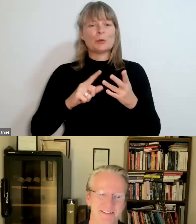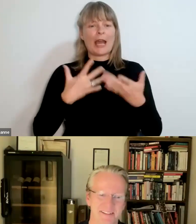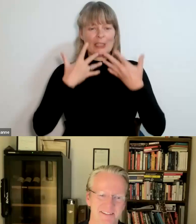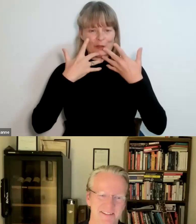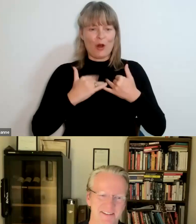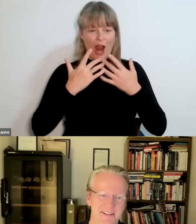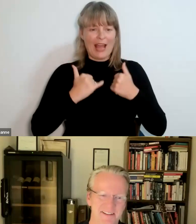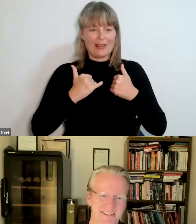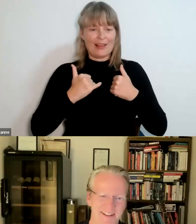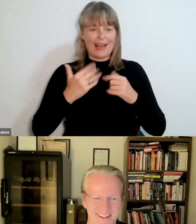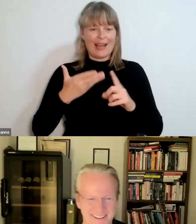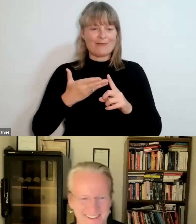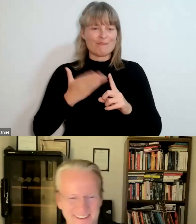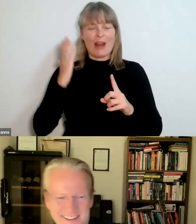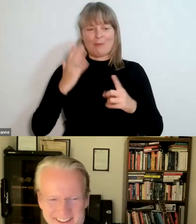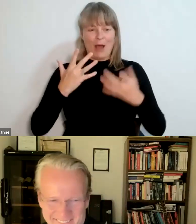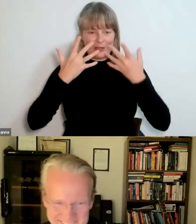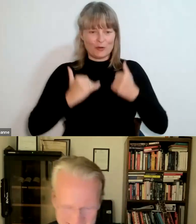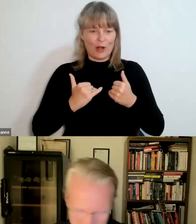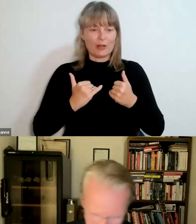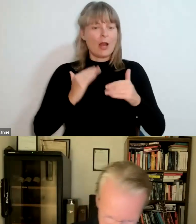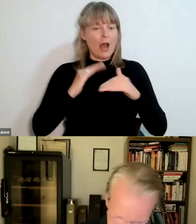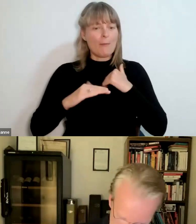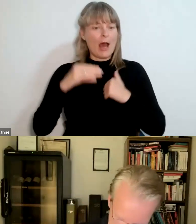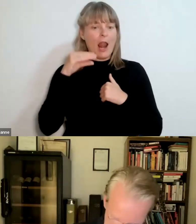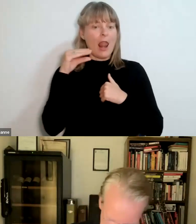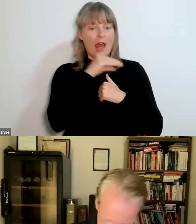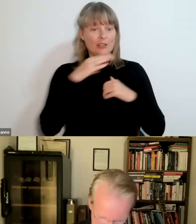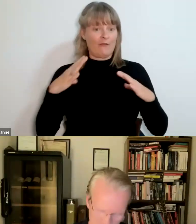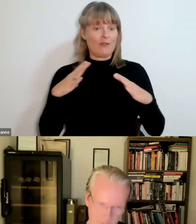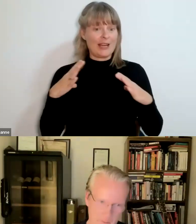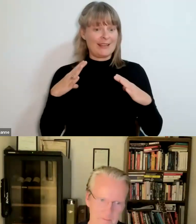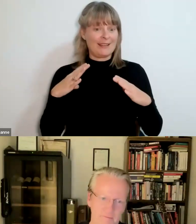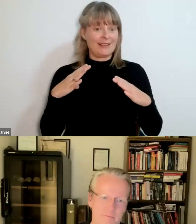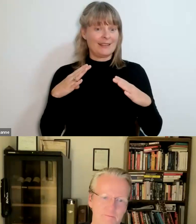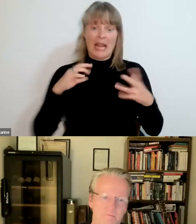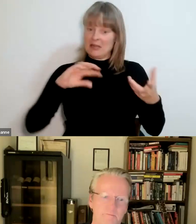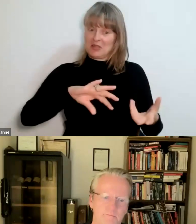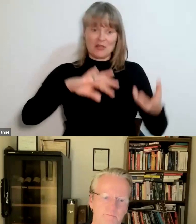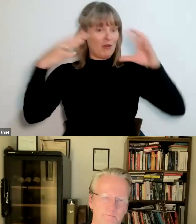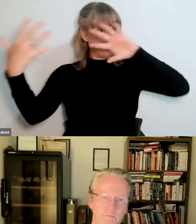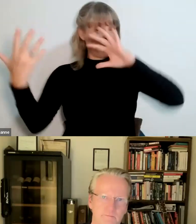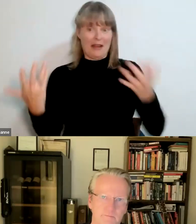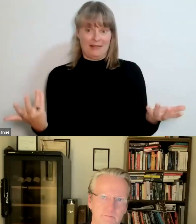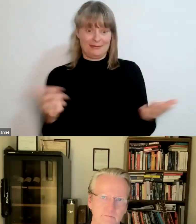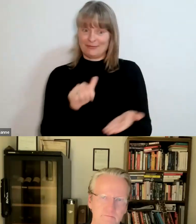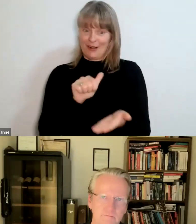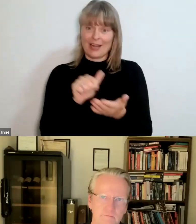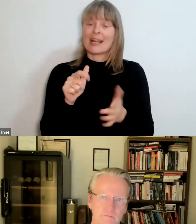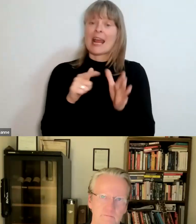and health of adults and children alike in the school. Sharon, over to you. >> And Pasi and I would really like to